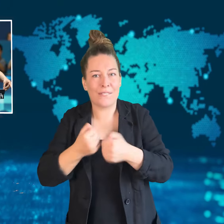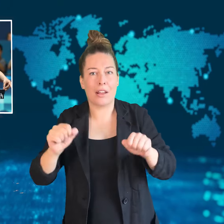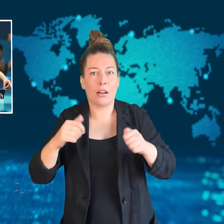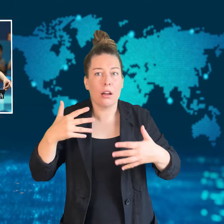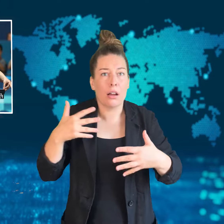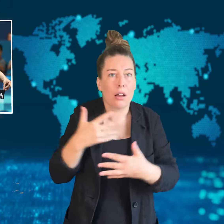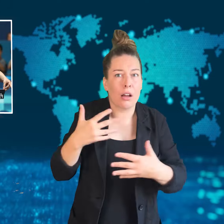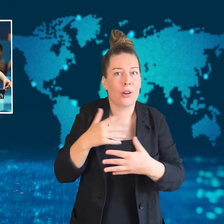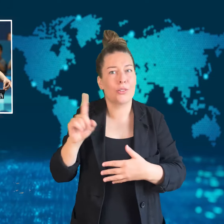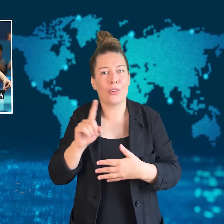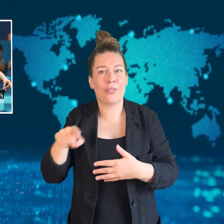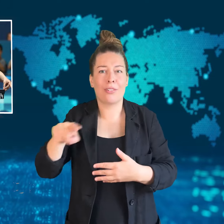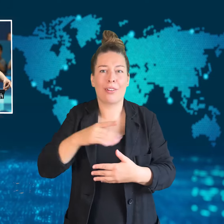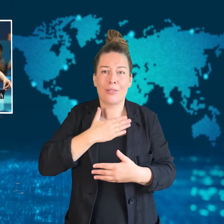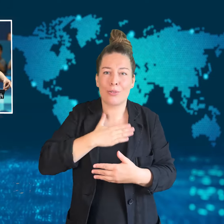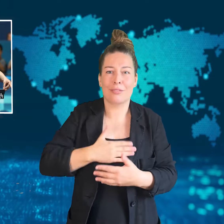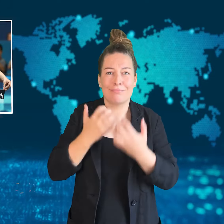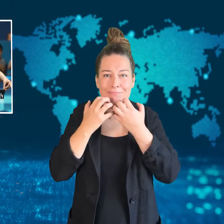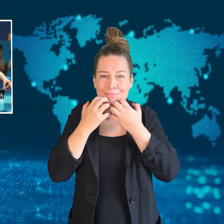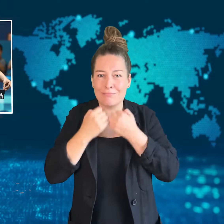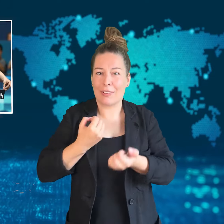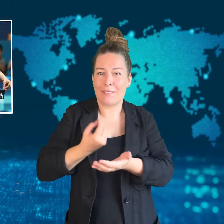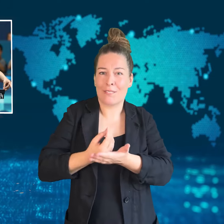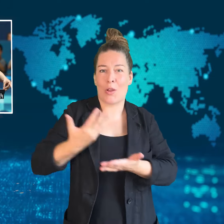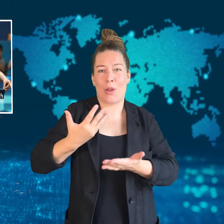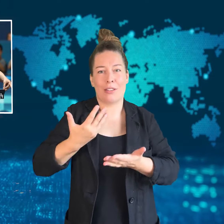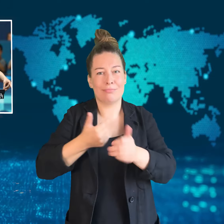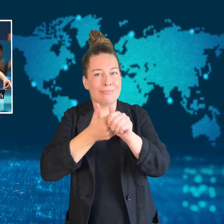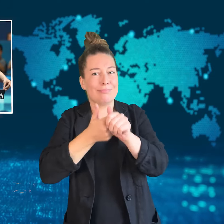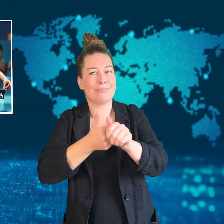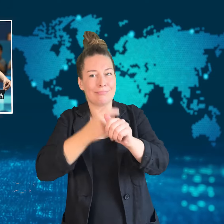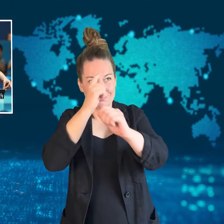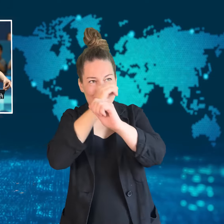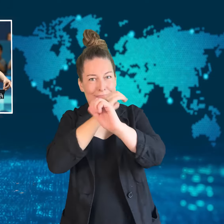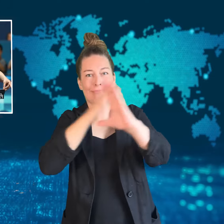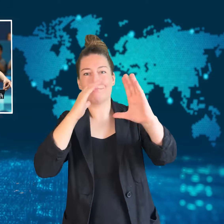reflect the values the Olympics are built on -